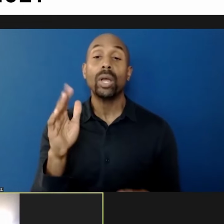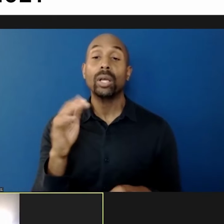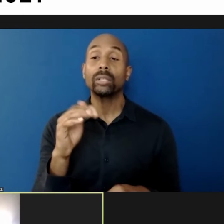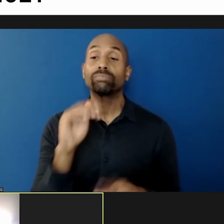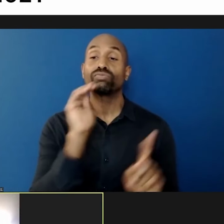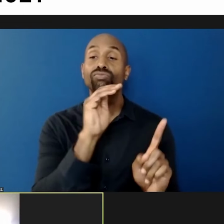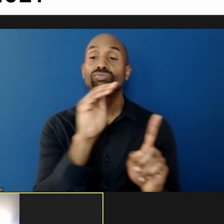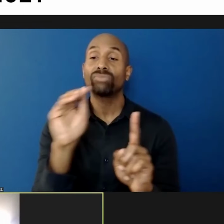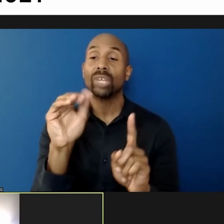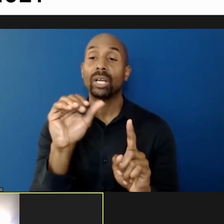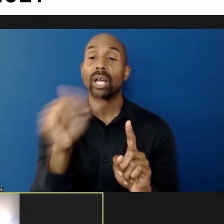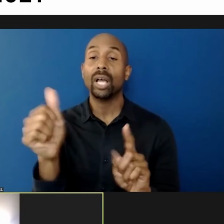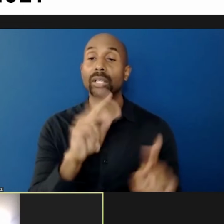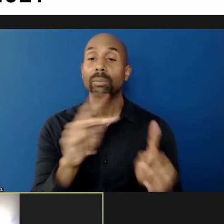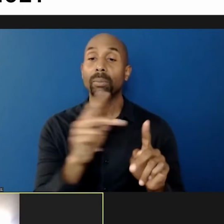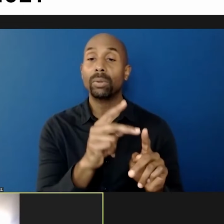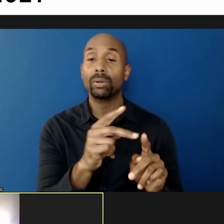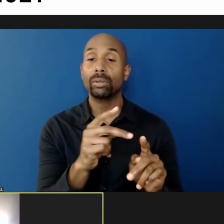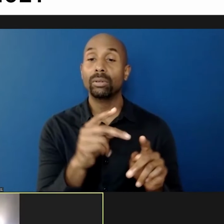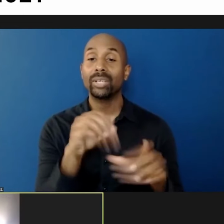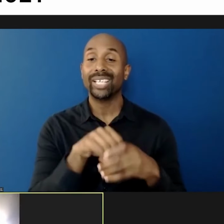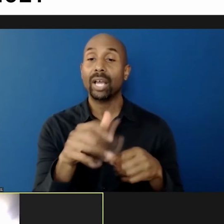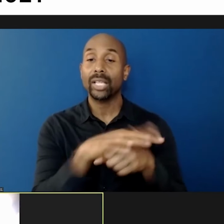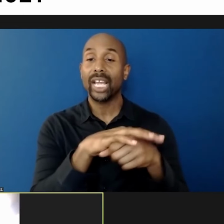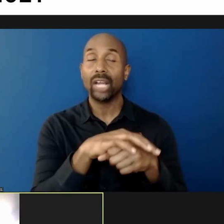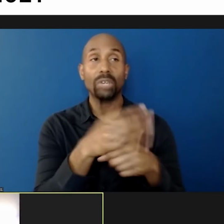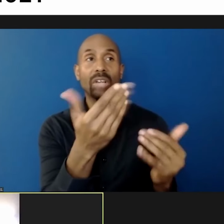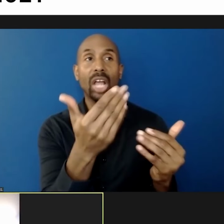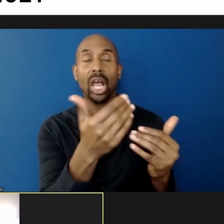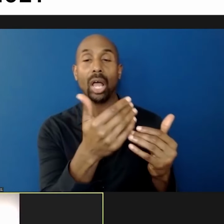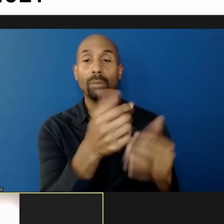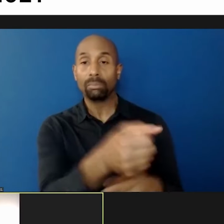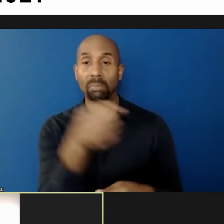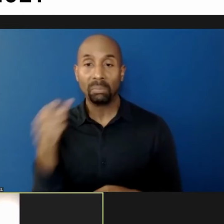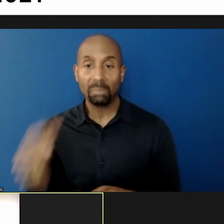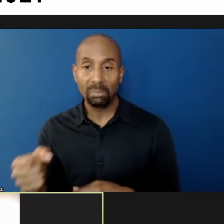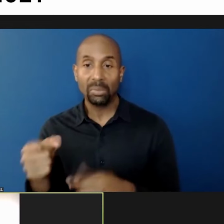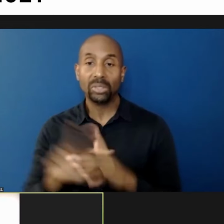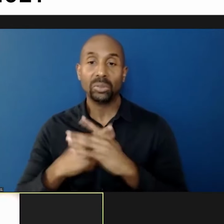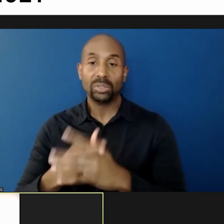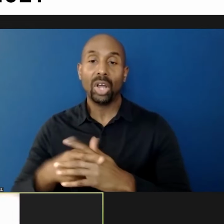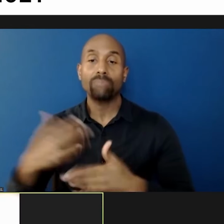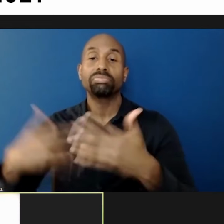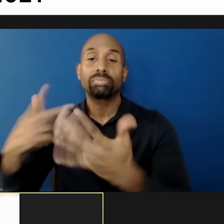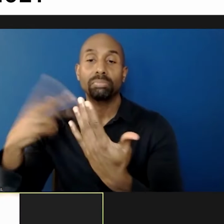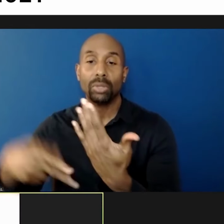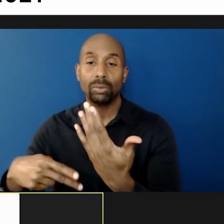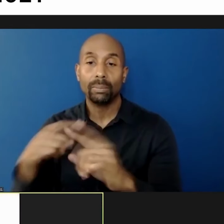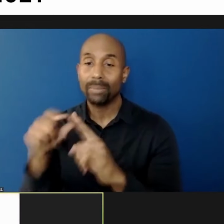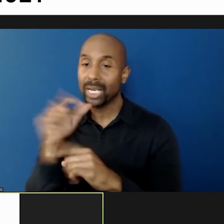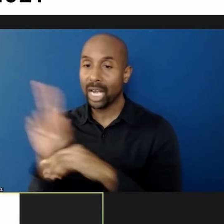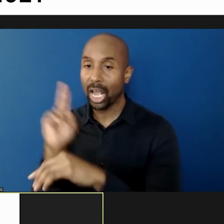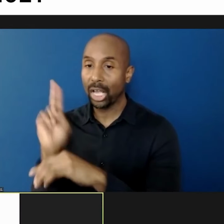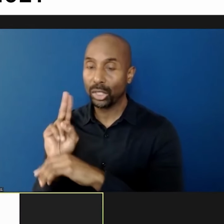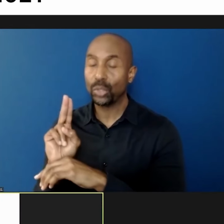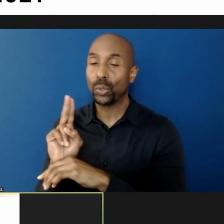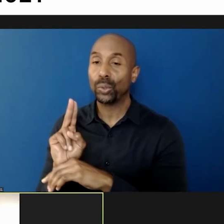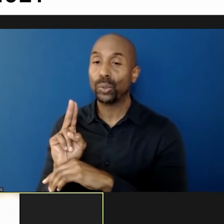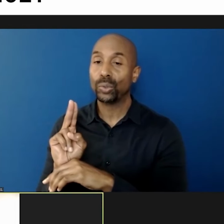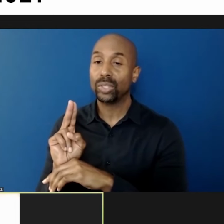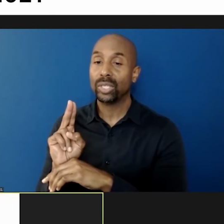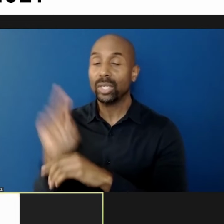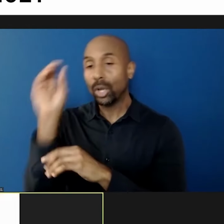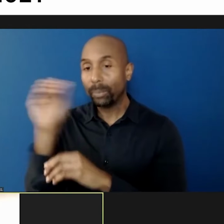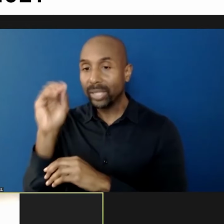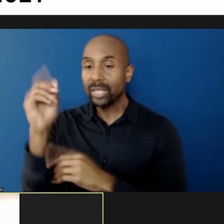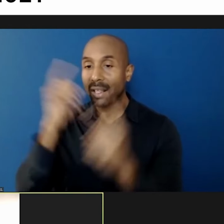and that's one of the challenges we face. Going on to the question we are discussing